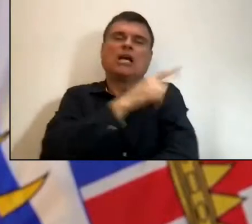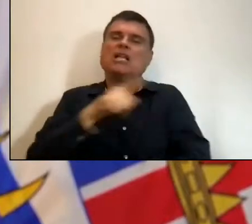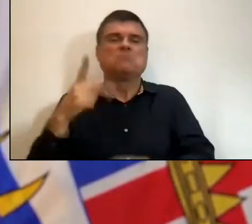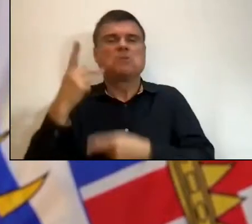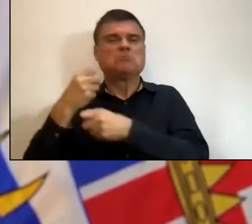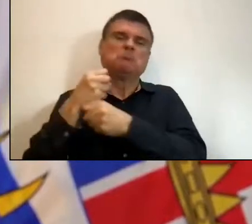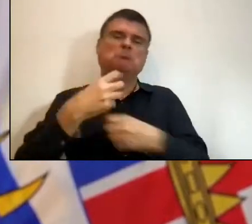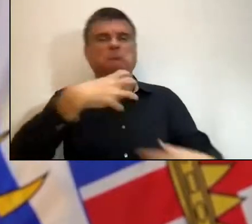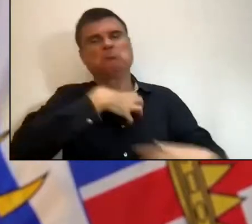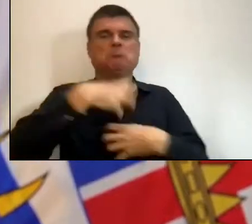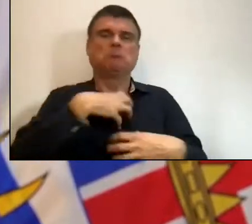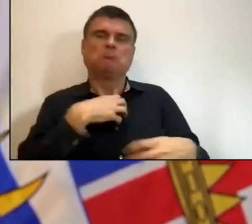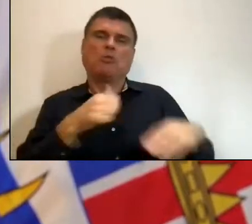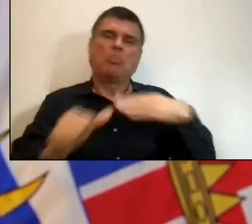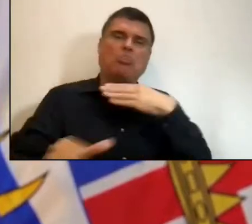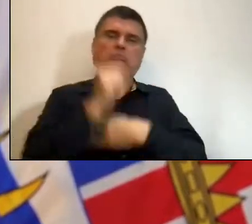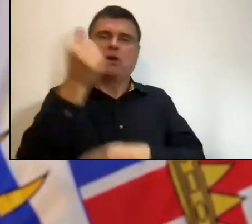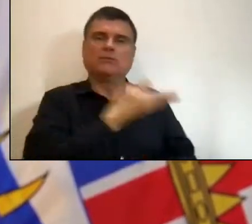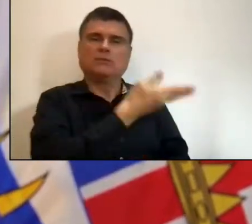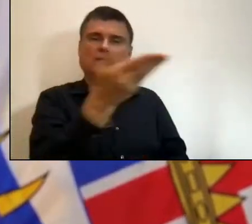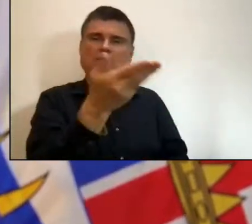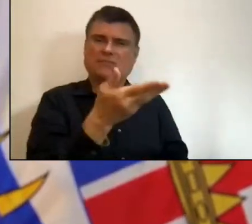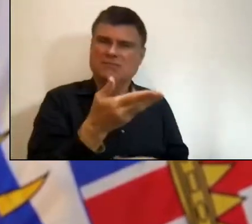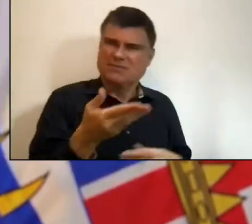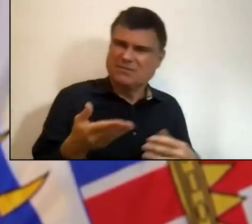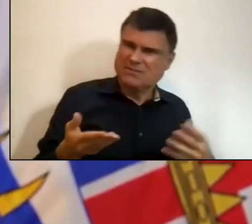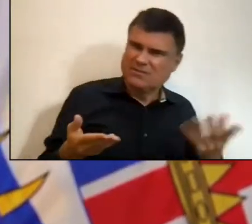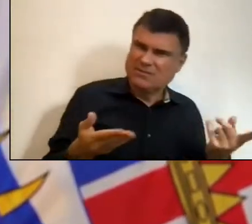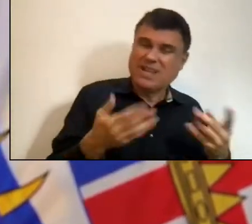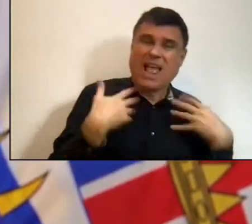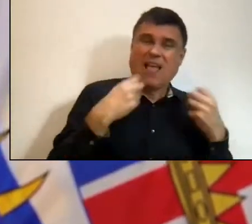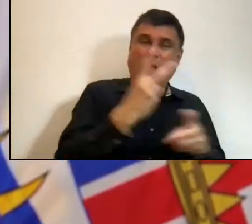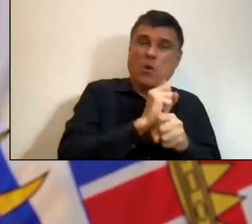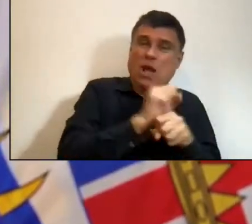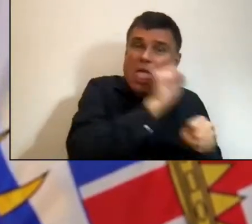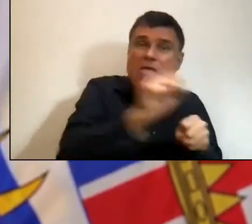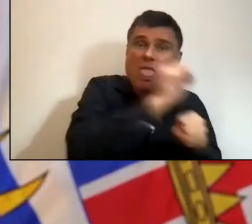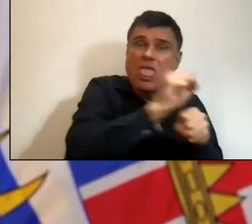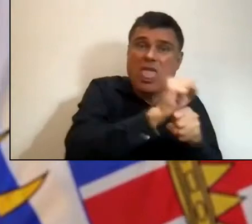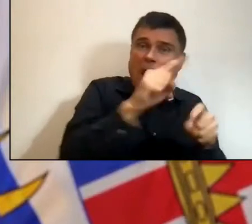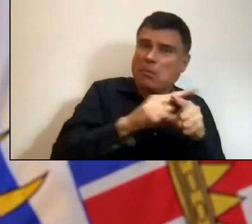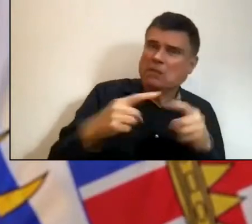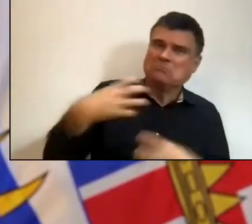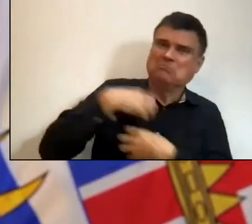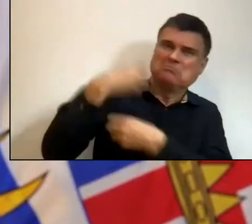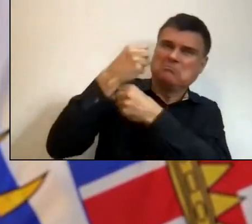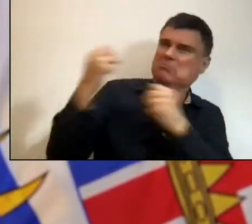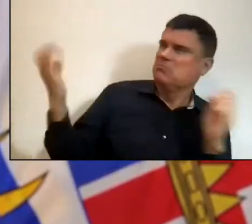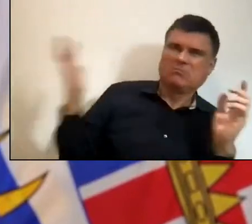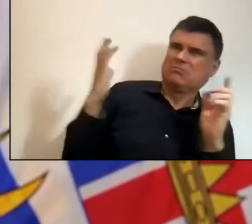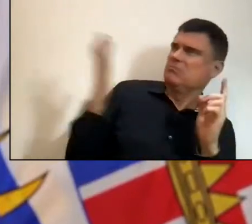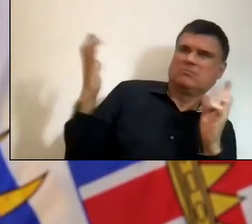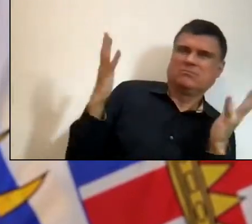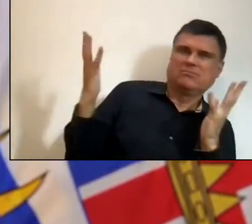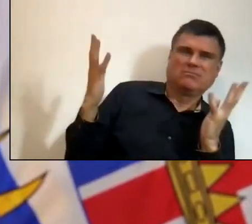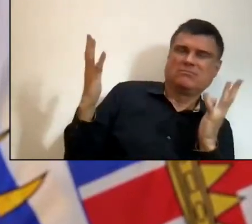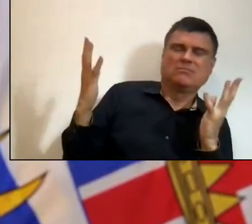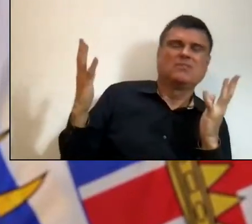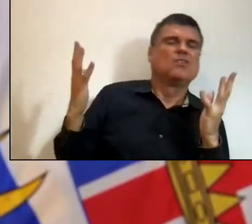challenging. But we are faced with another crises that we need to support each other to get through and